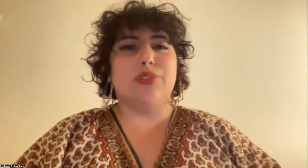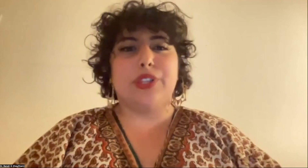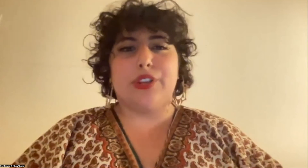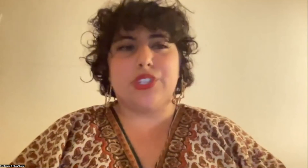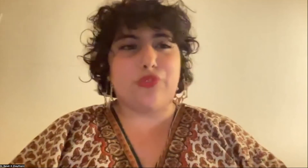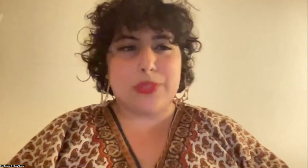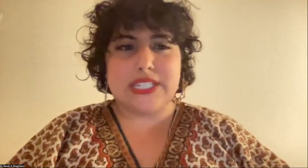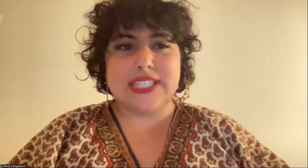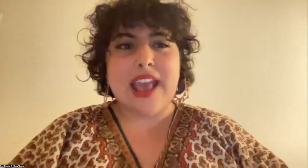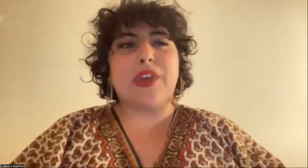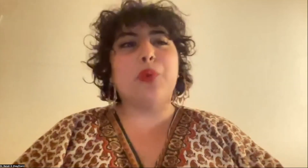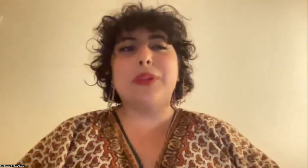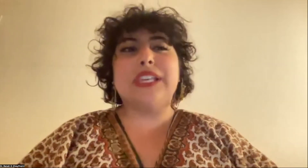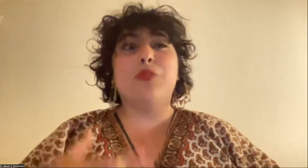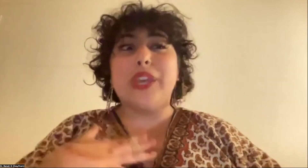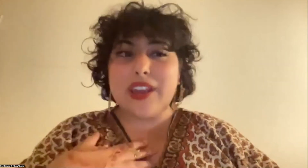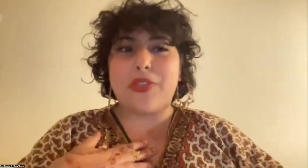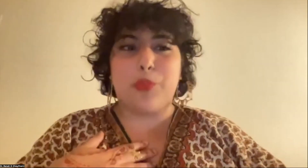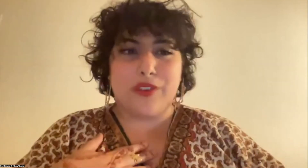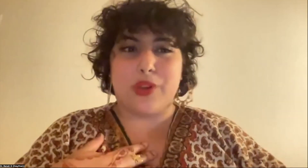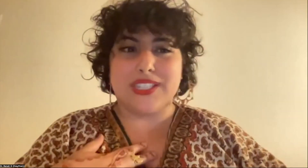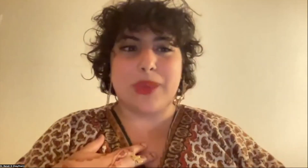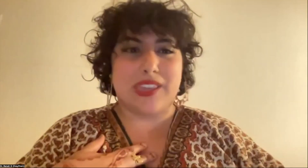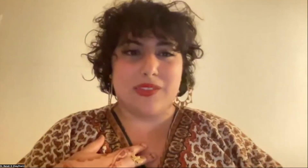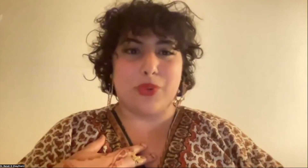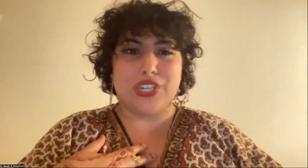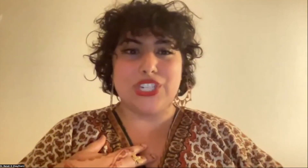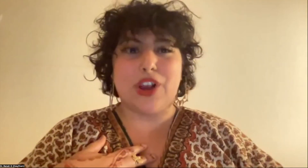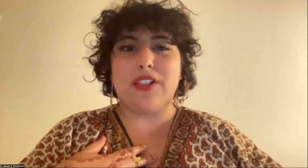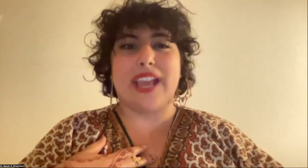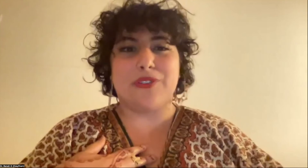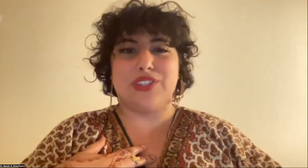nuclear disruptions, that we believe we are the brave ones making the bridge, calling out in